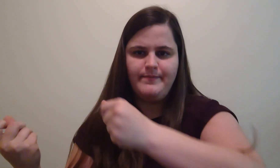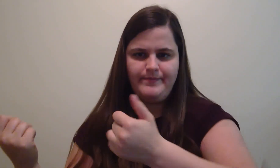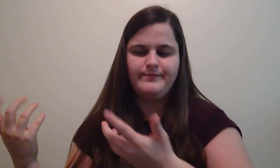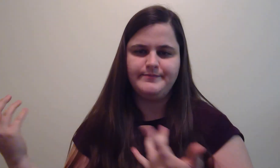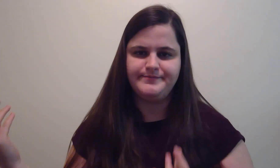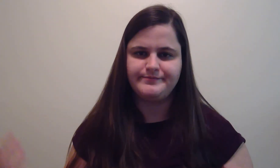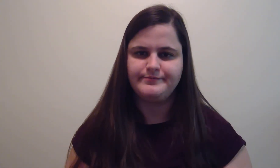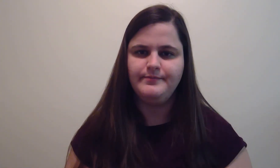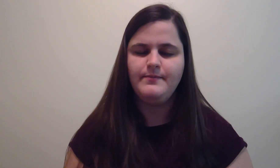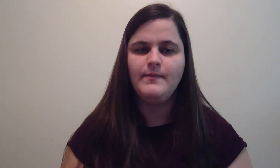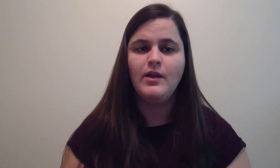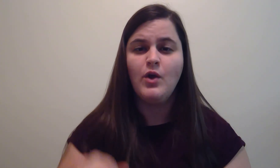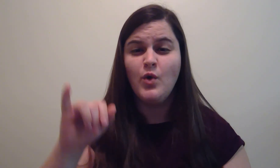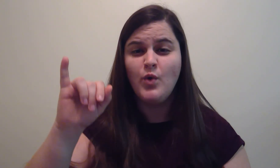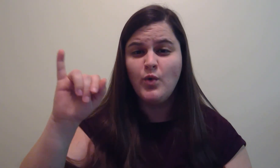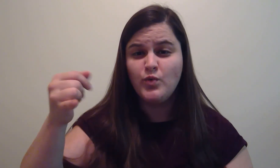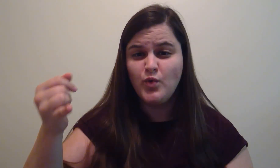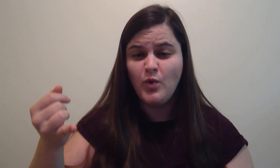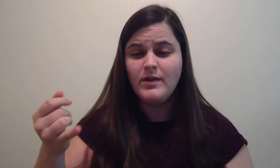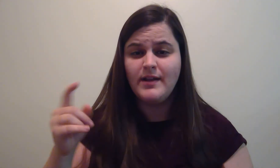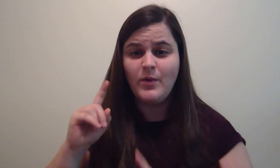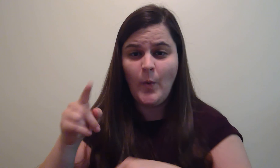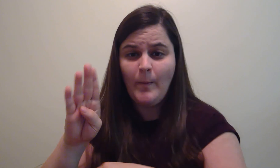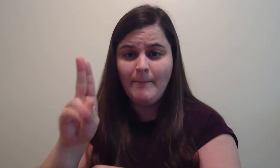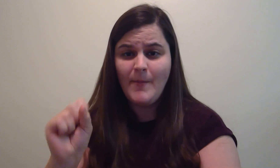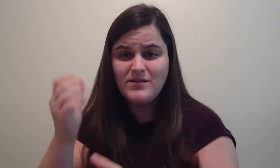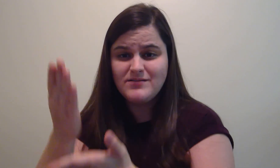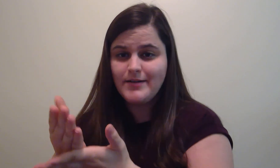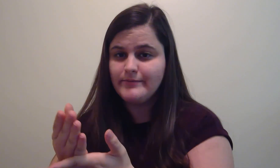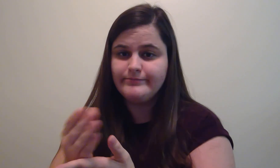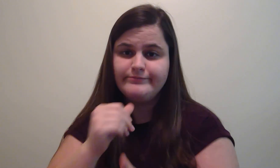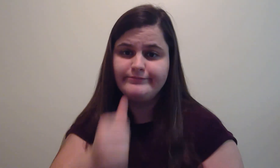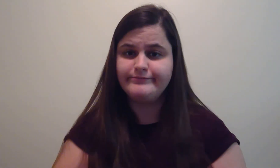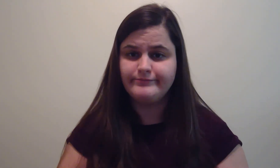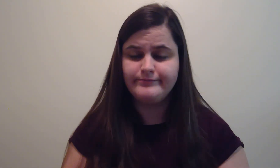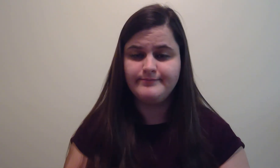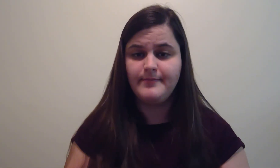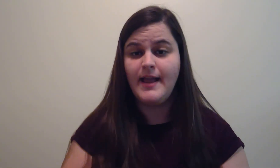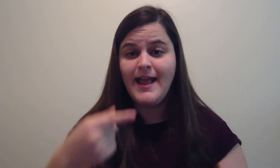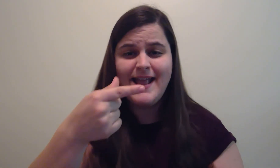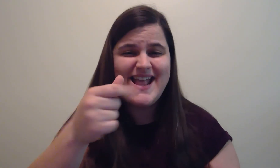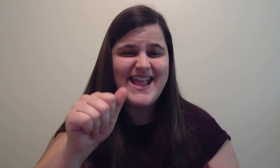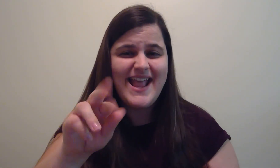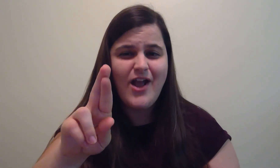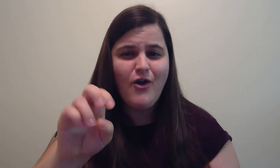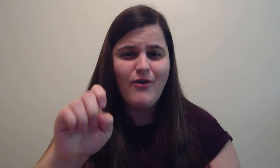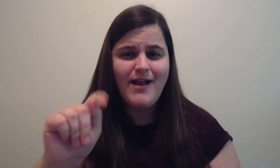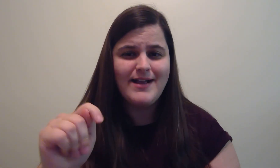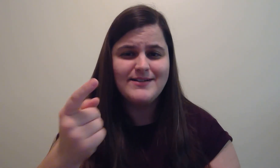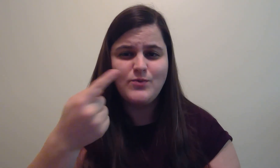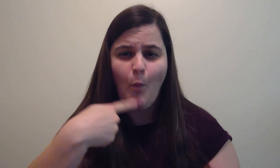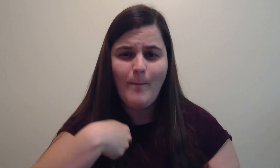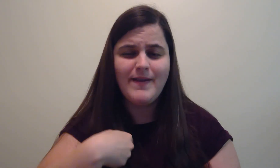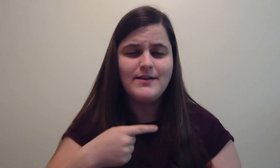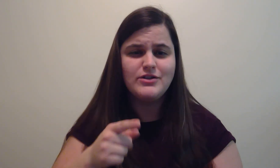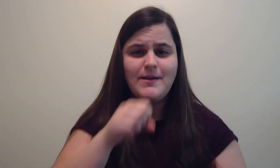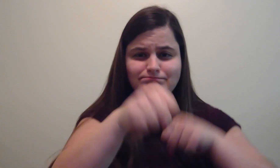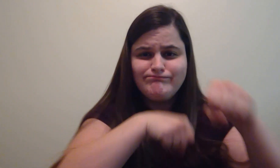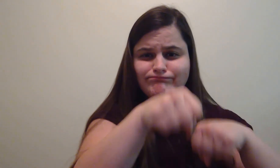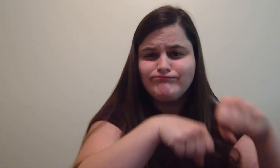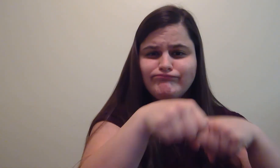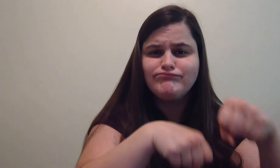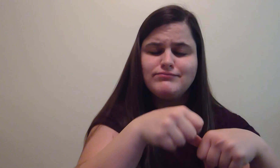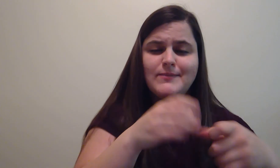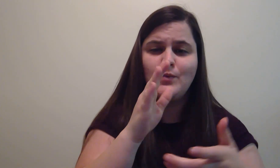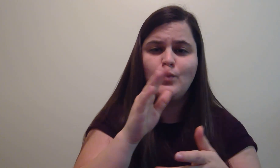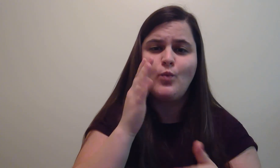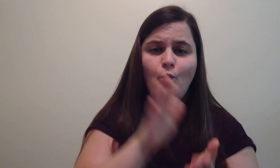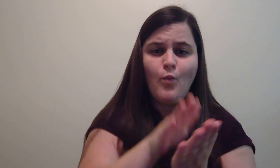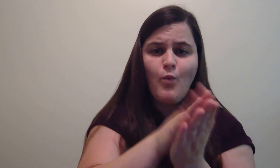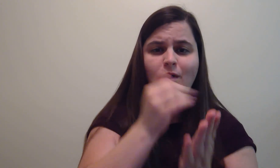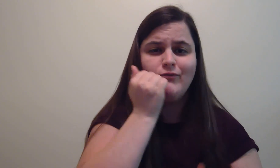Juli still didn't show at the bus stop, and by the end of the week I learned from Garrett she was riding a bike.